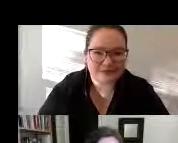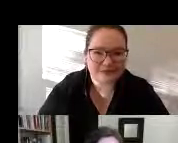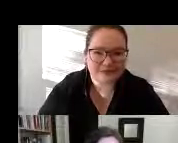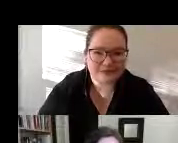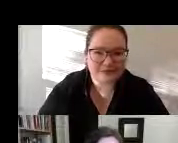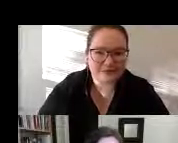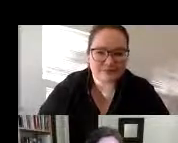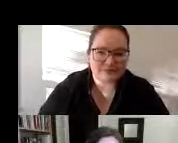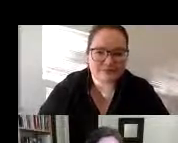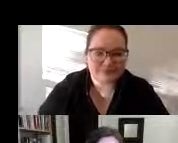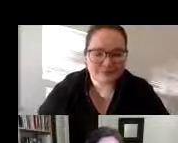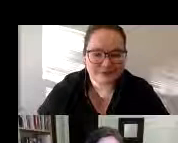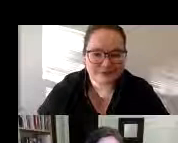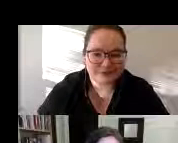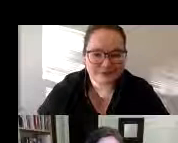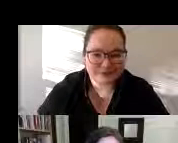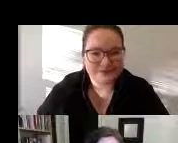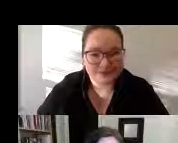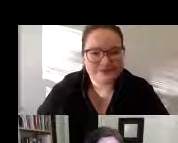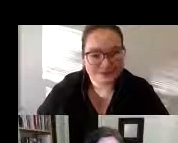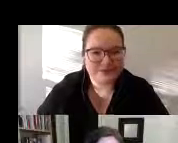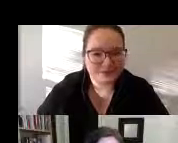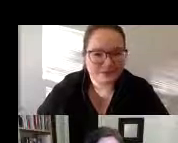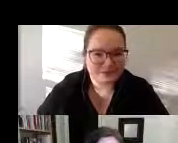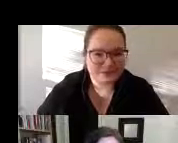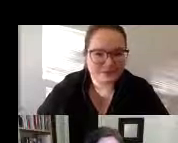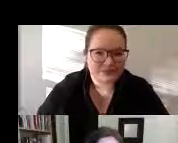Houma Nation, Natchez Nation, the Tunica-Biloxi Band,